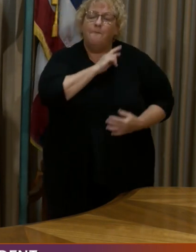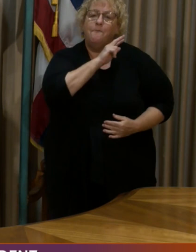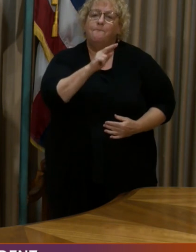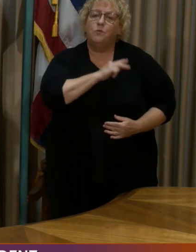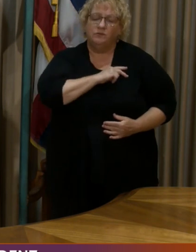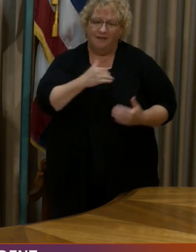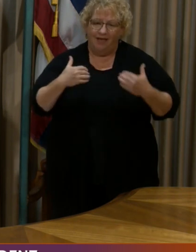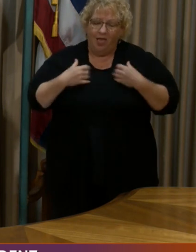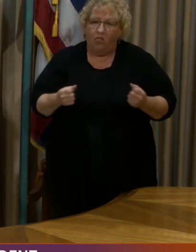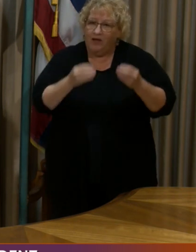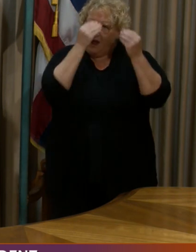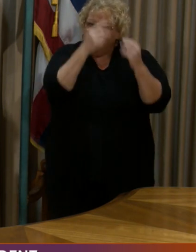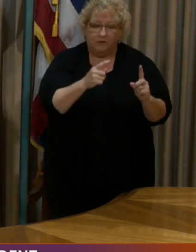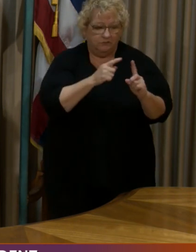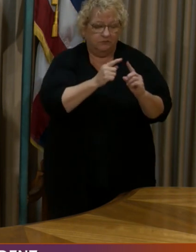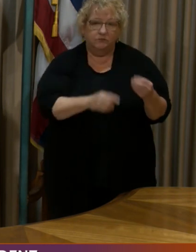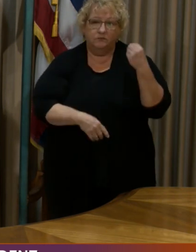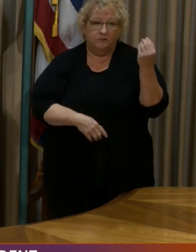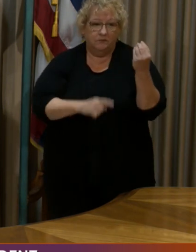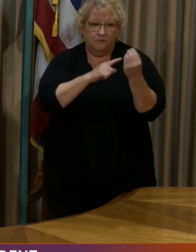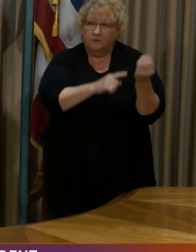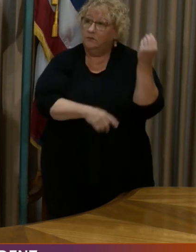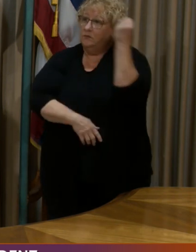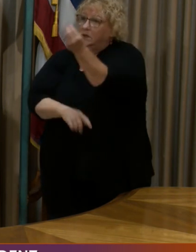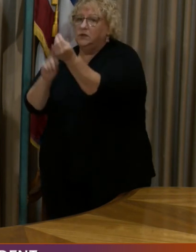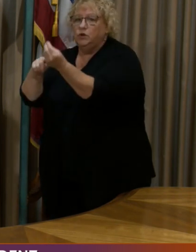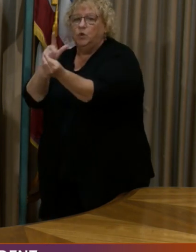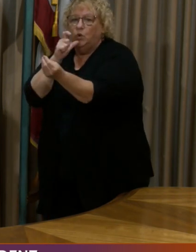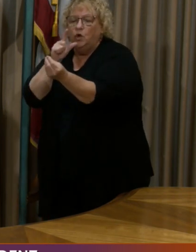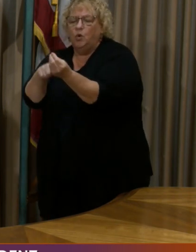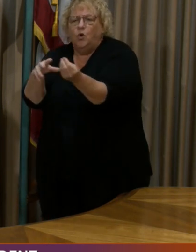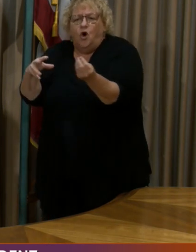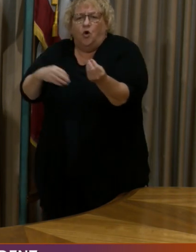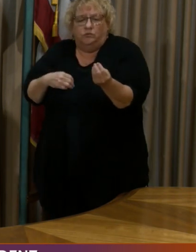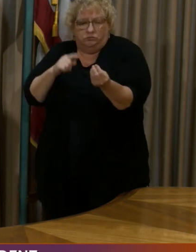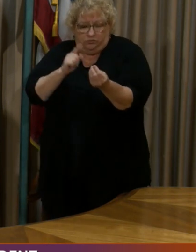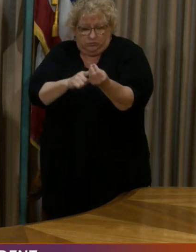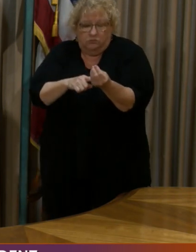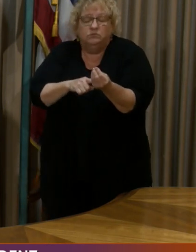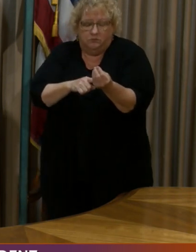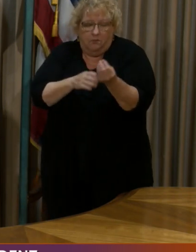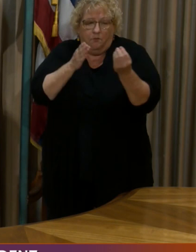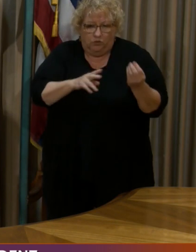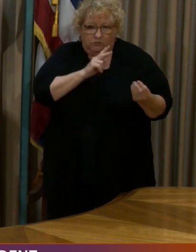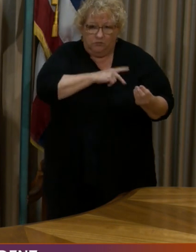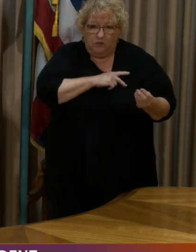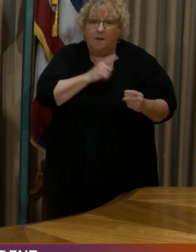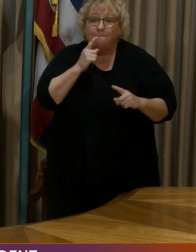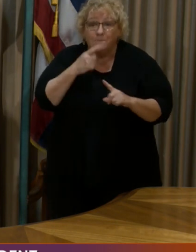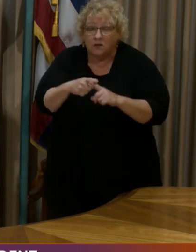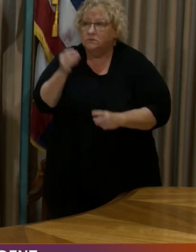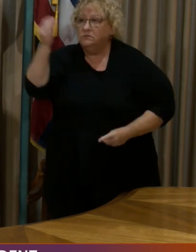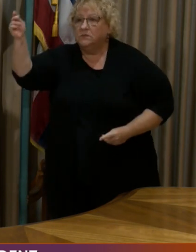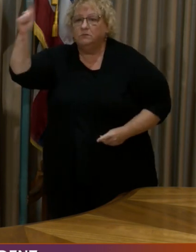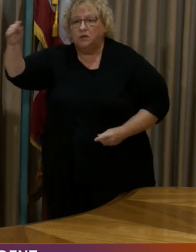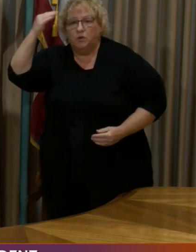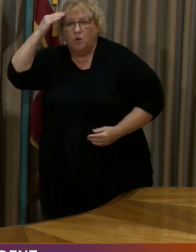BALANCES BETWEEN RESPECTING HEALTH DATA IS OWNED BY THE INDIVIDUAL AND ALSO UNDERSTANDING THAT THERE IS A GREATER GOOD AND NEED FOR THE COMMUNITY TO HAVE GOOD